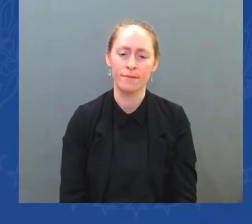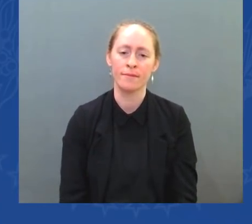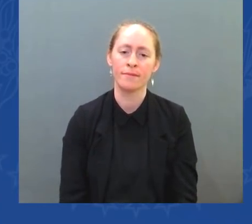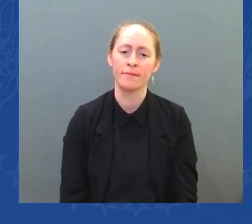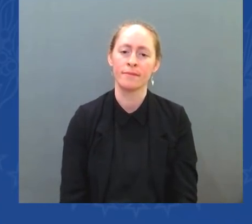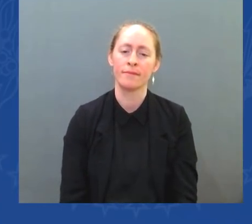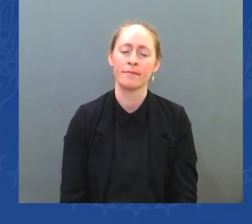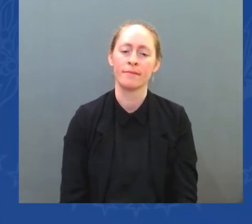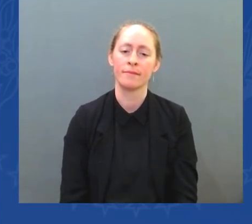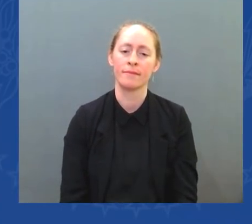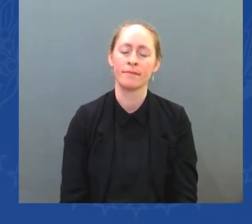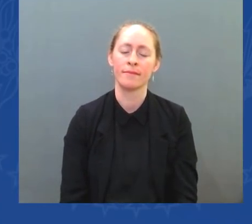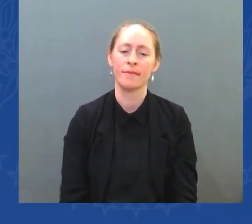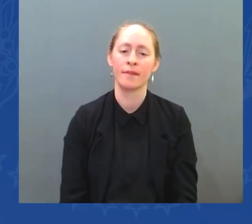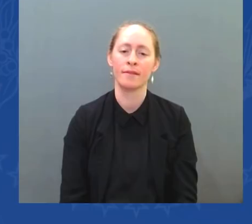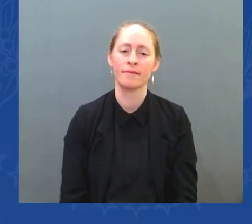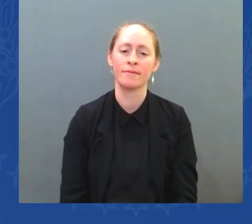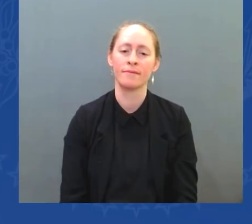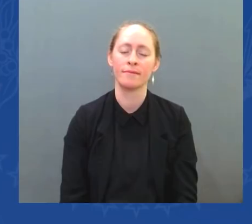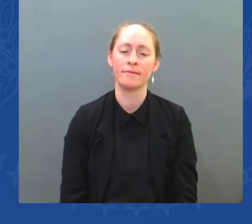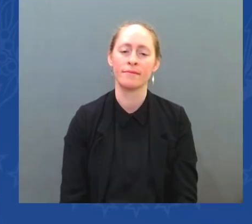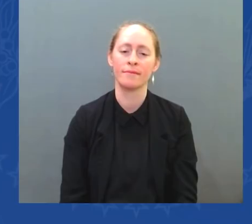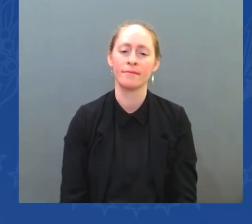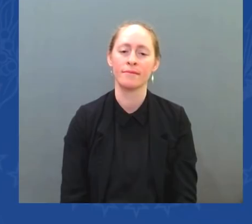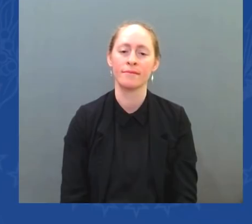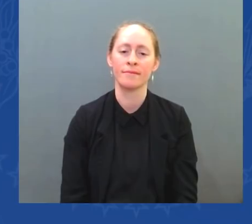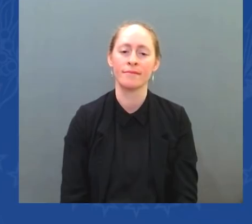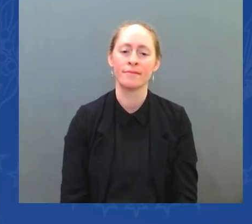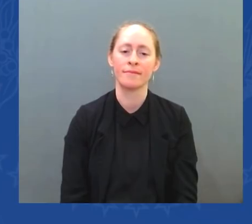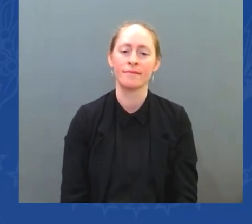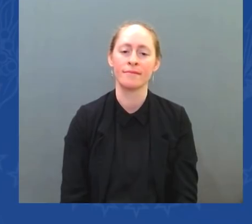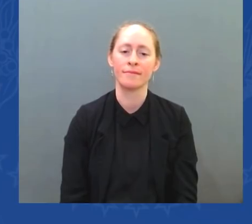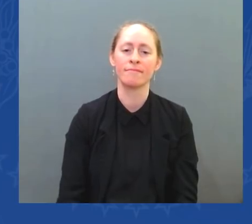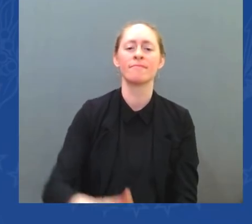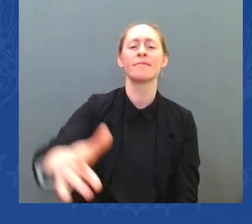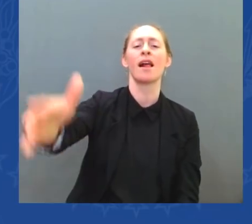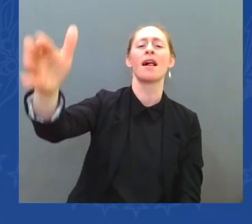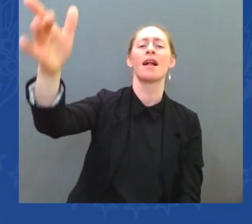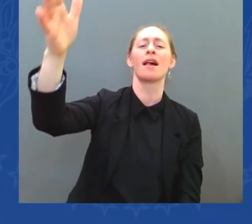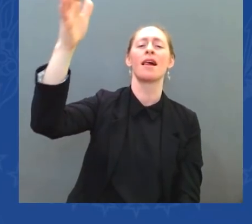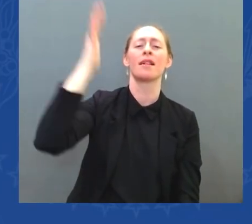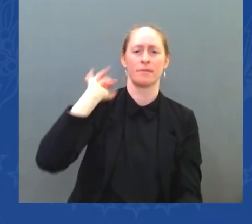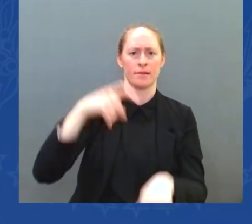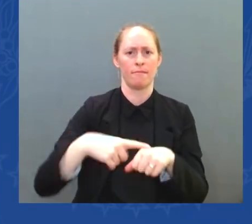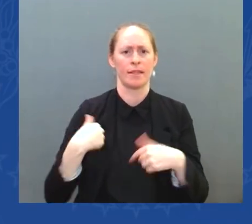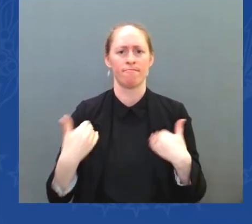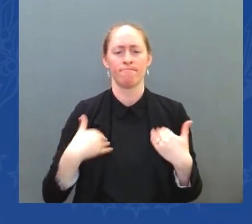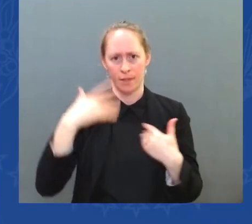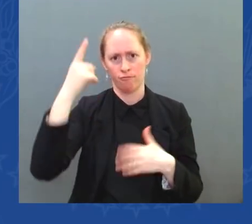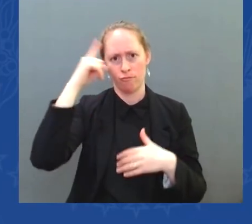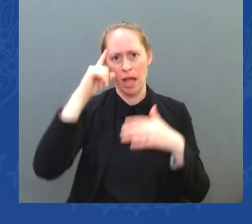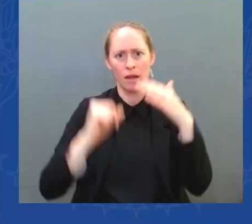And he started to explain to me what an aneurism was. I said, "I don't need to know." He said, "I just -- we're going to just take the top of your head off